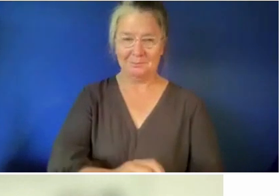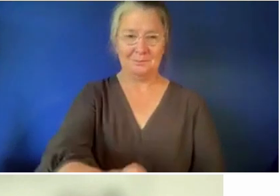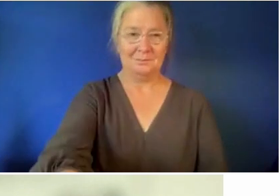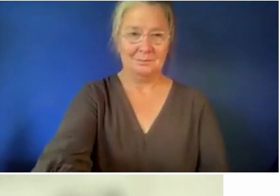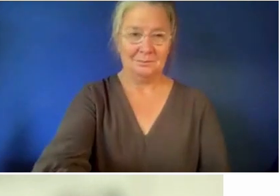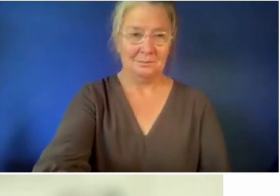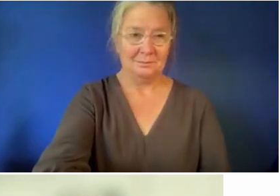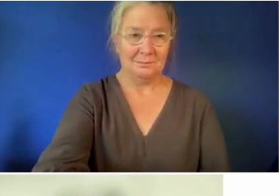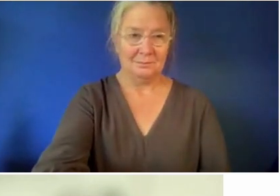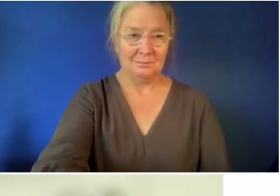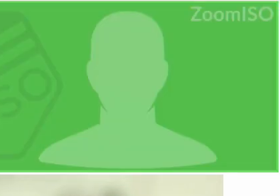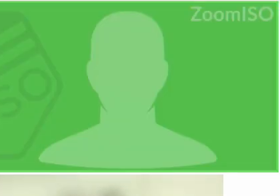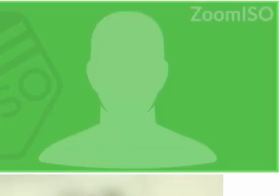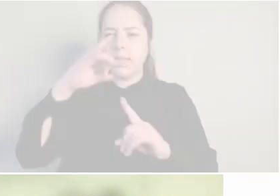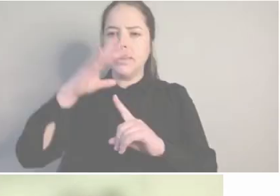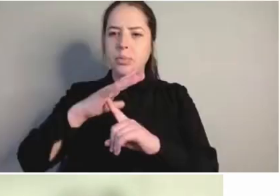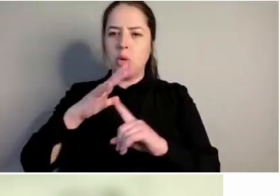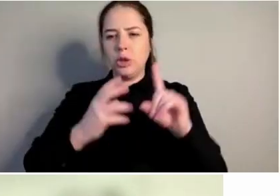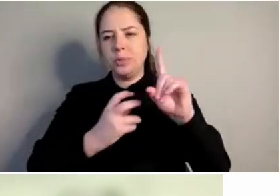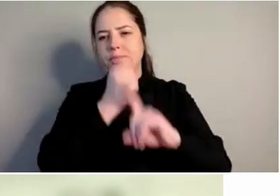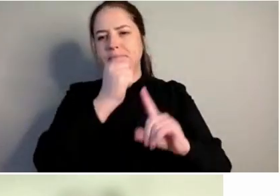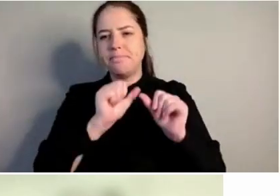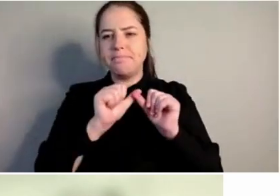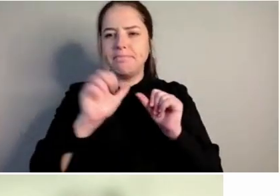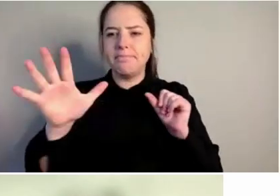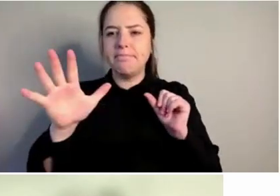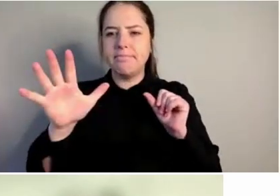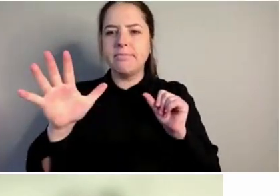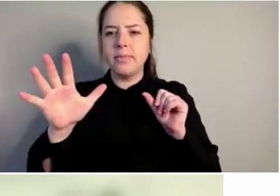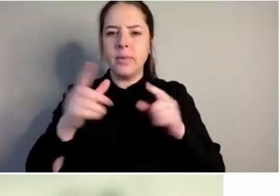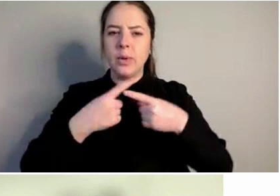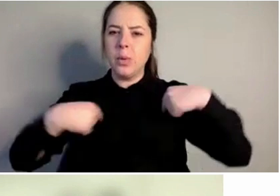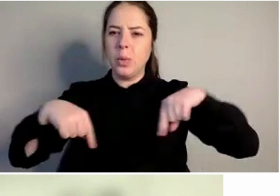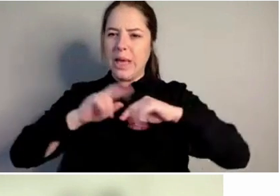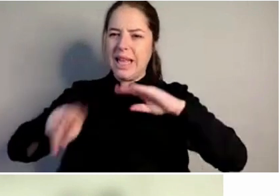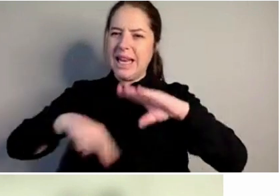and to make a contribution as an important national democratic institution. I think that's the heart of it.